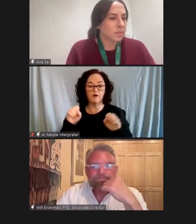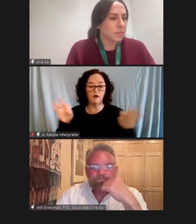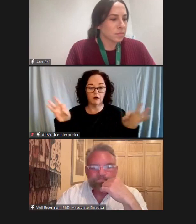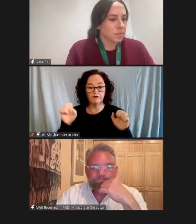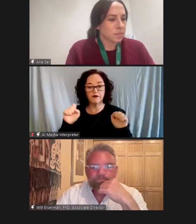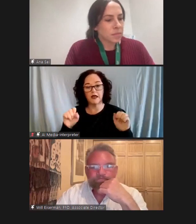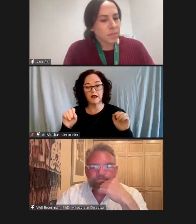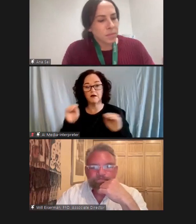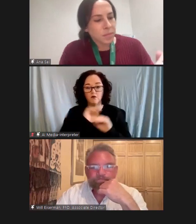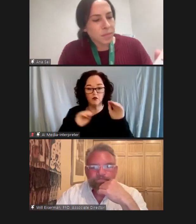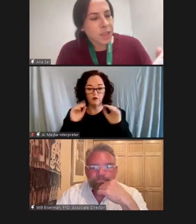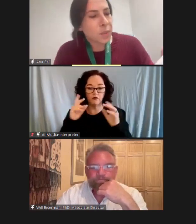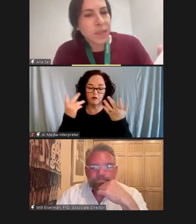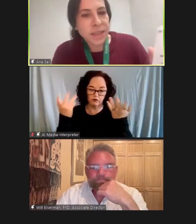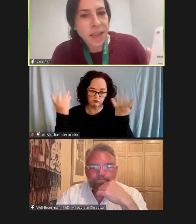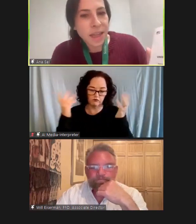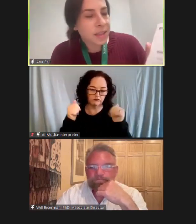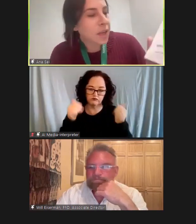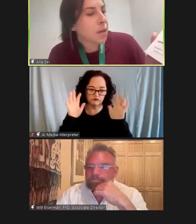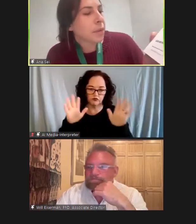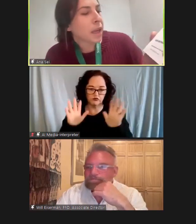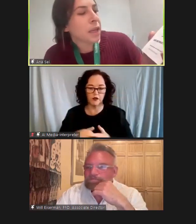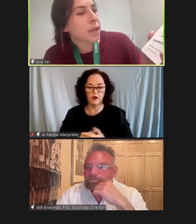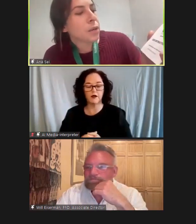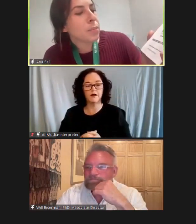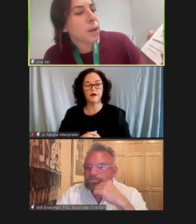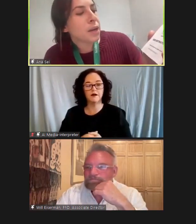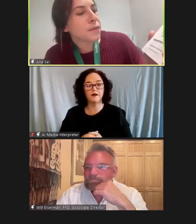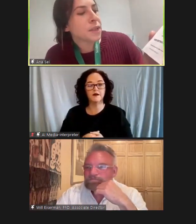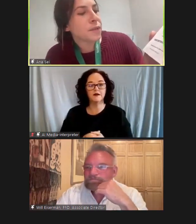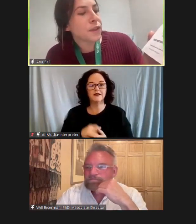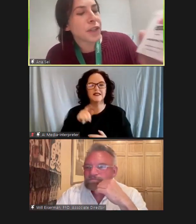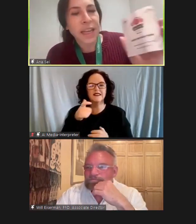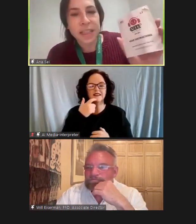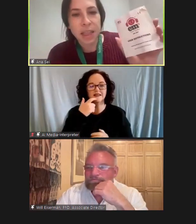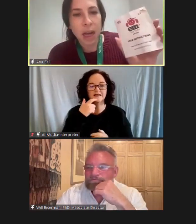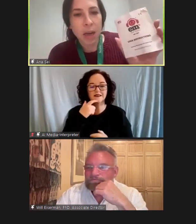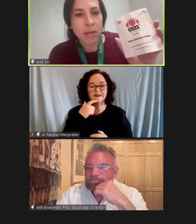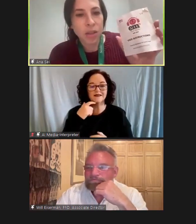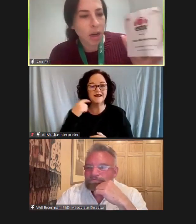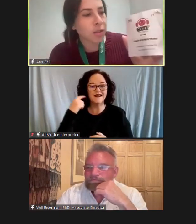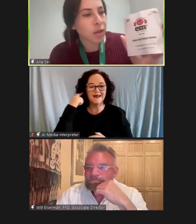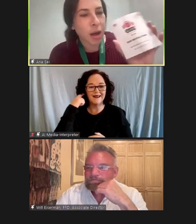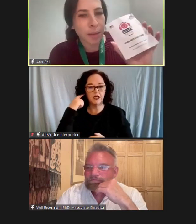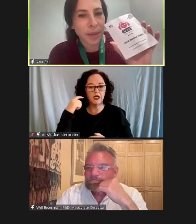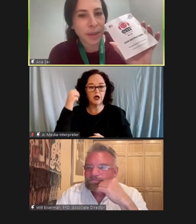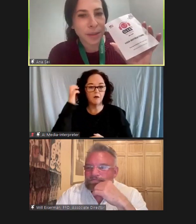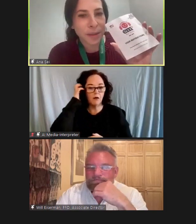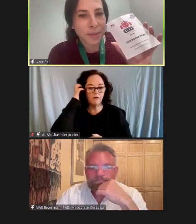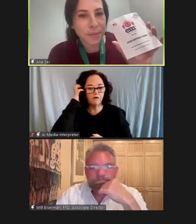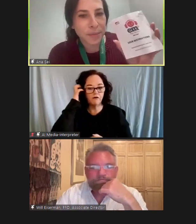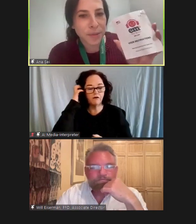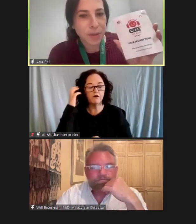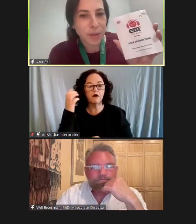great this one says um ear muffs forkids.com